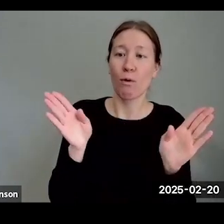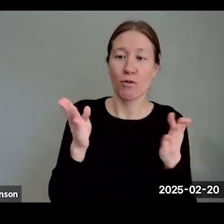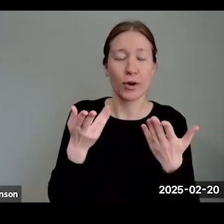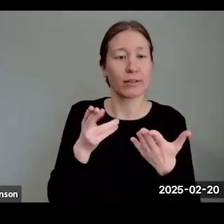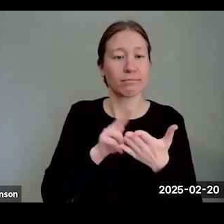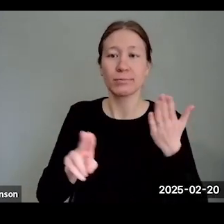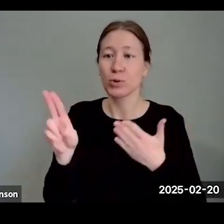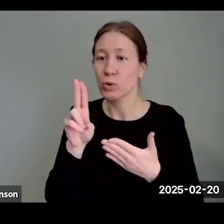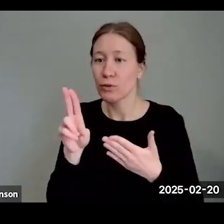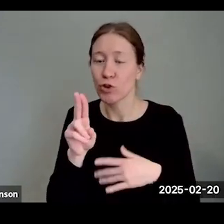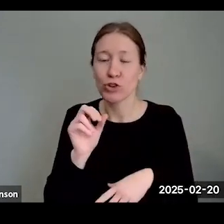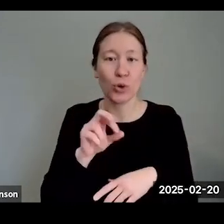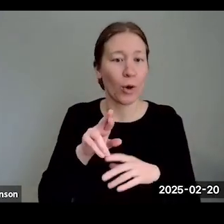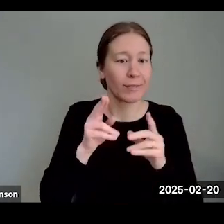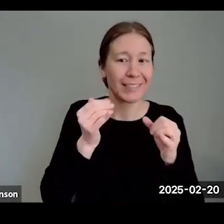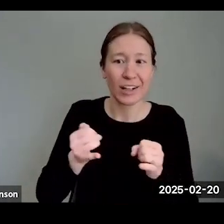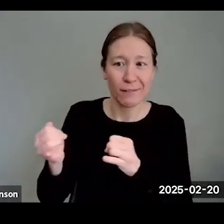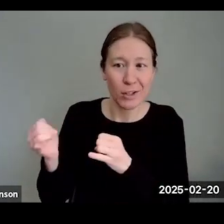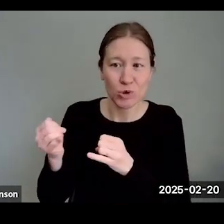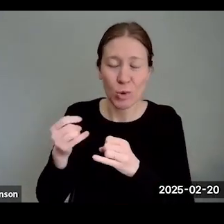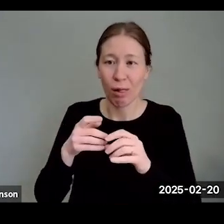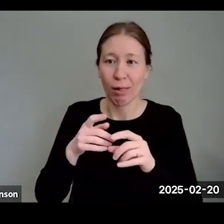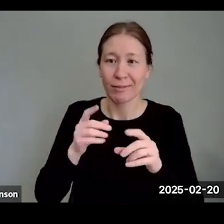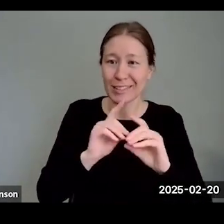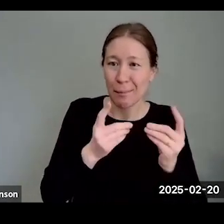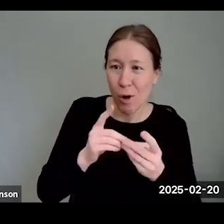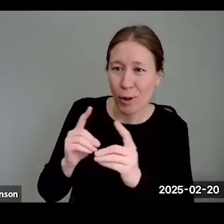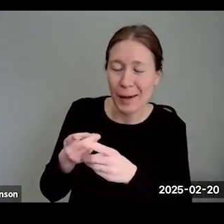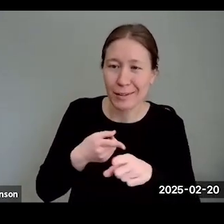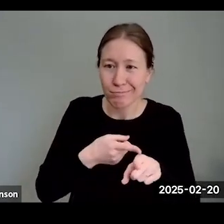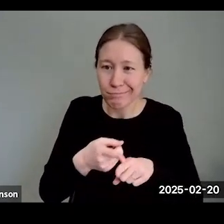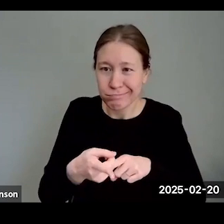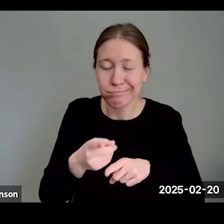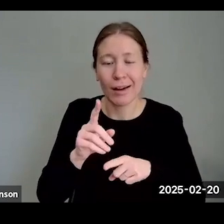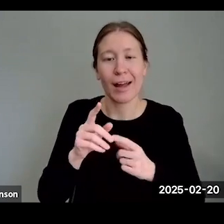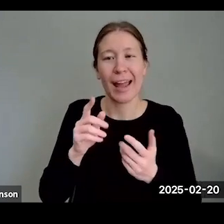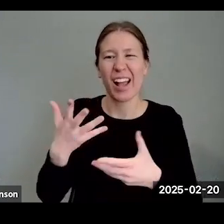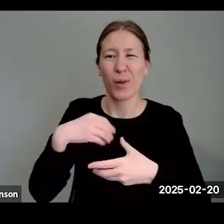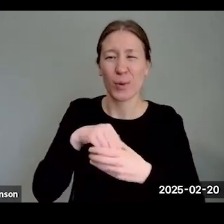or the individual department. But include expectations for that position.